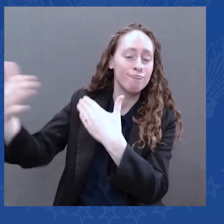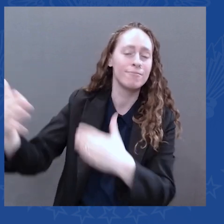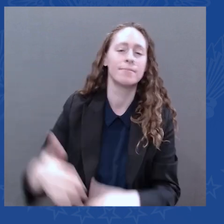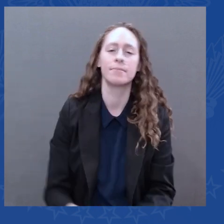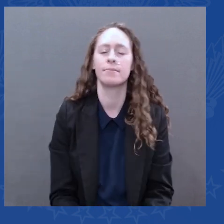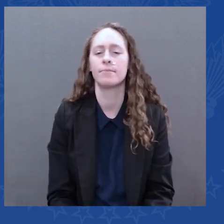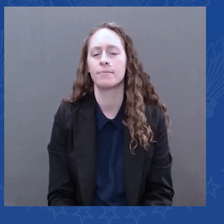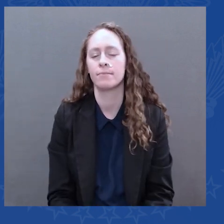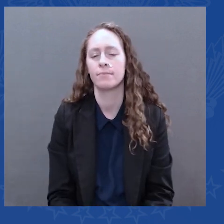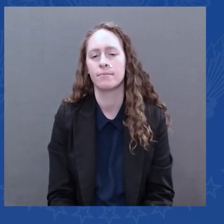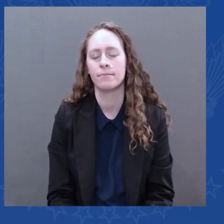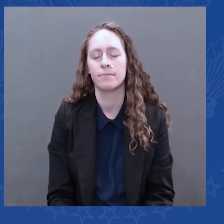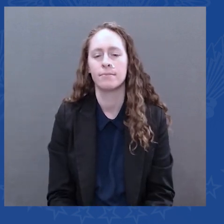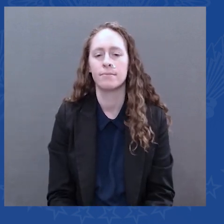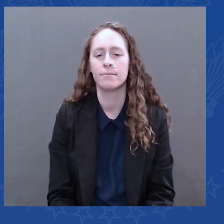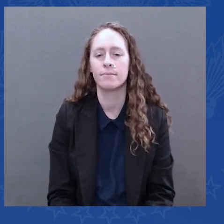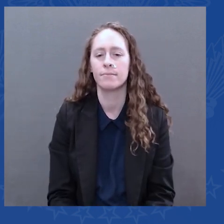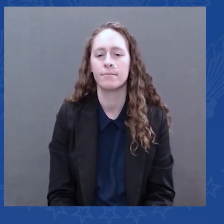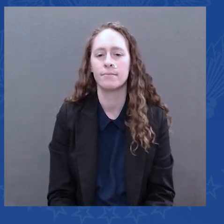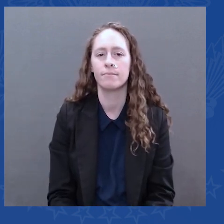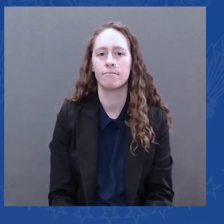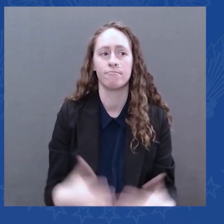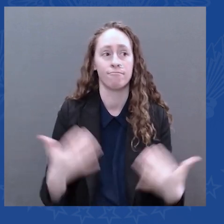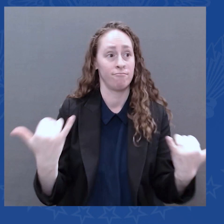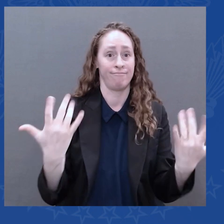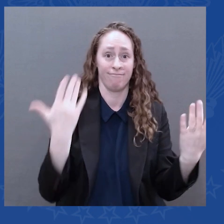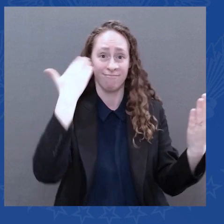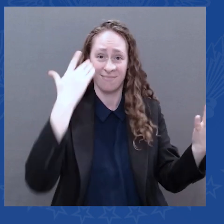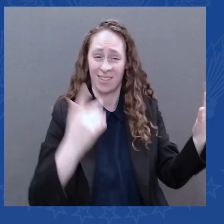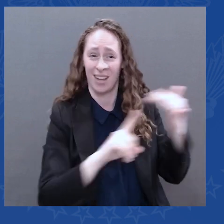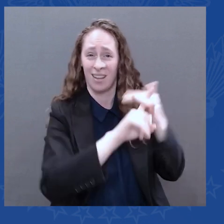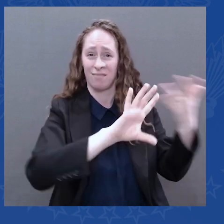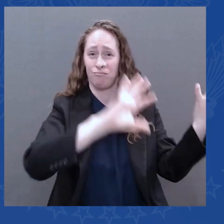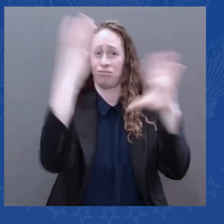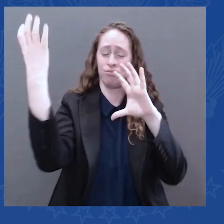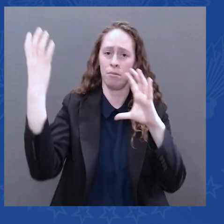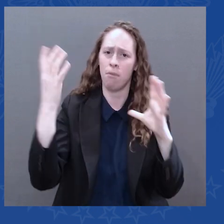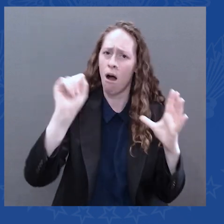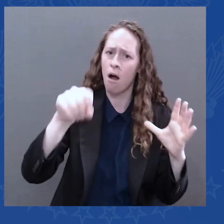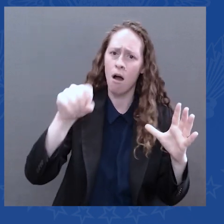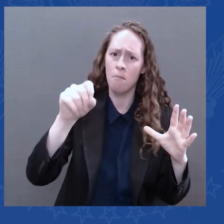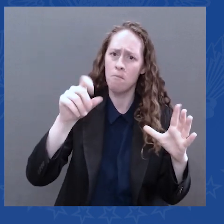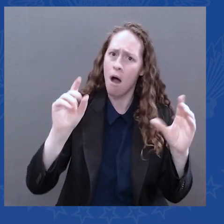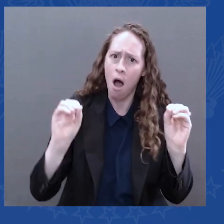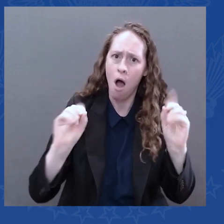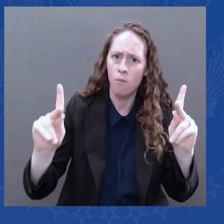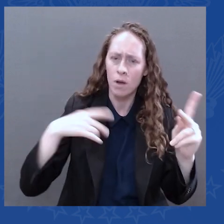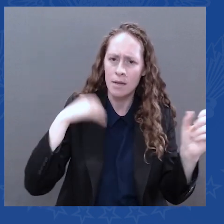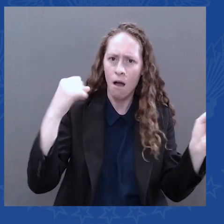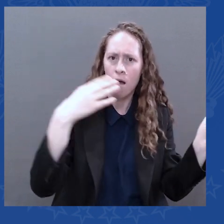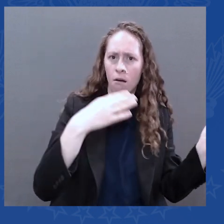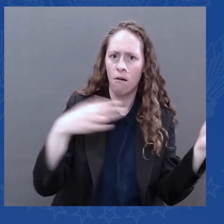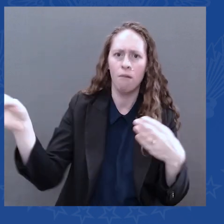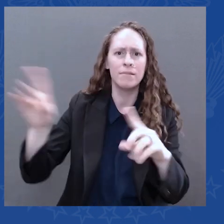we need to double-down on our clean energy goals and accelerate progress toward our net-zero emissions future.